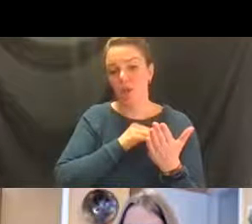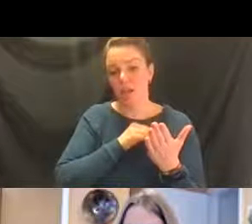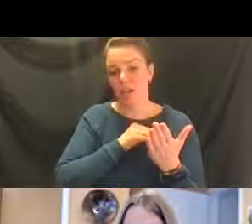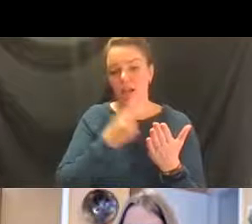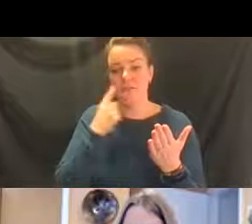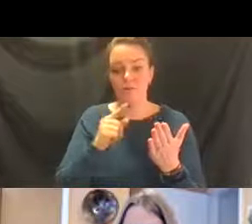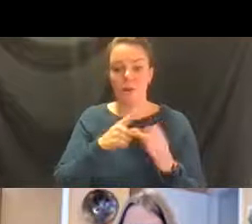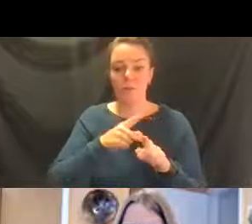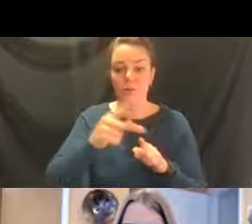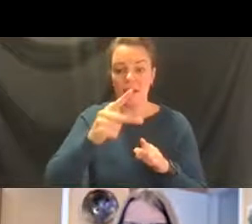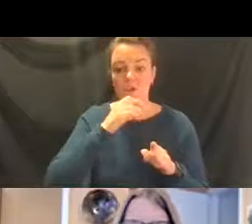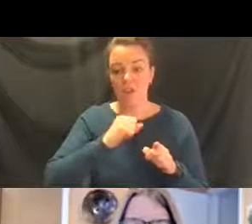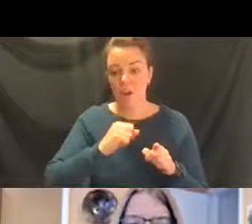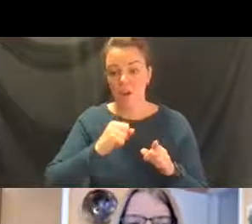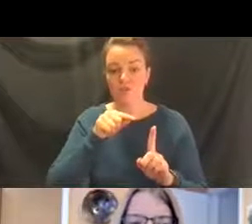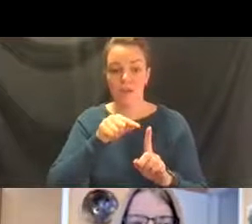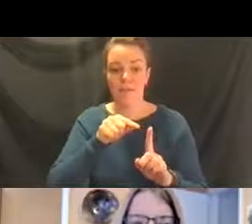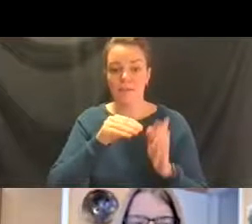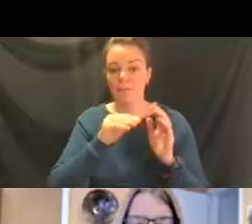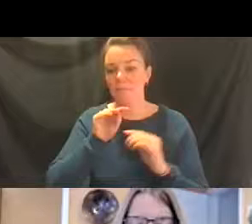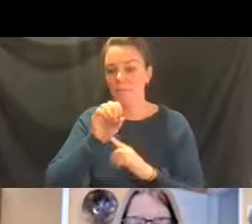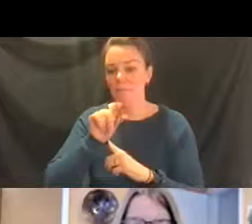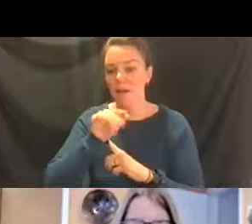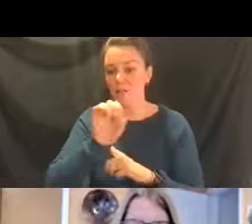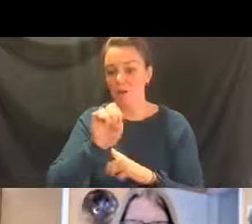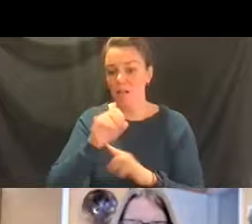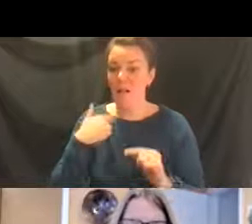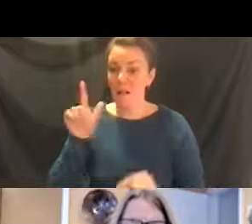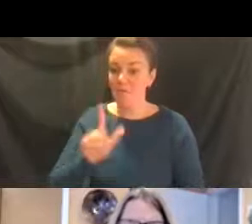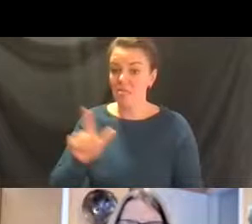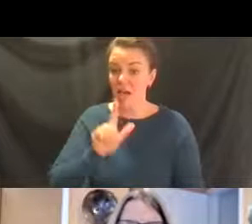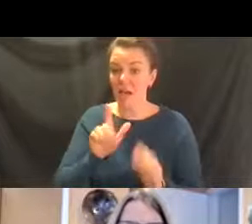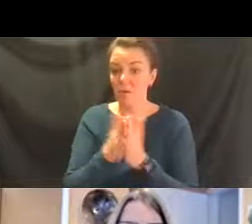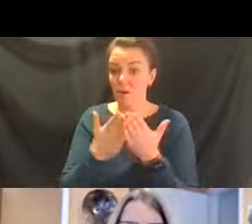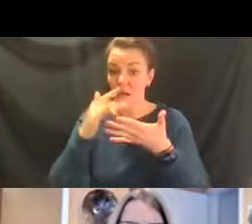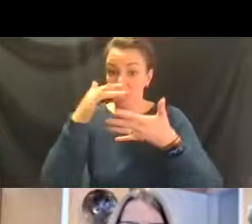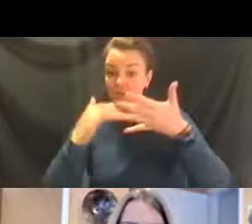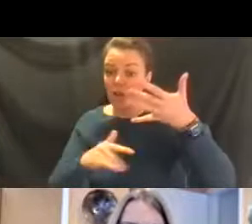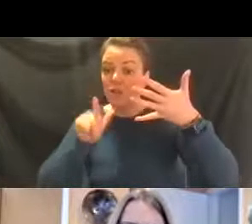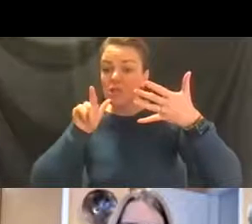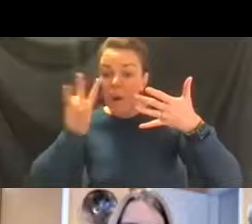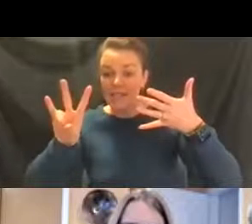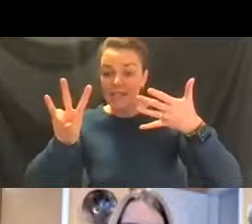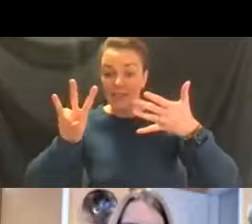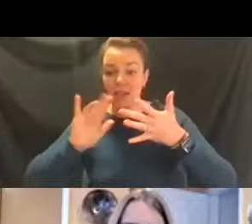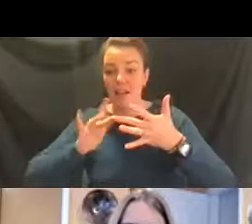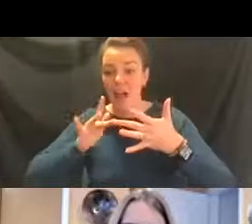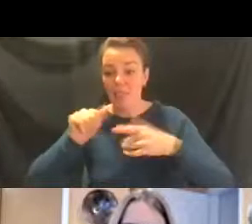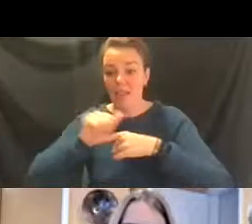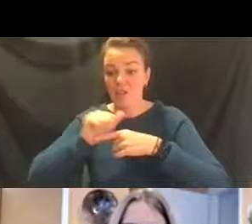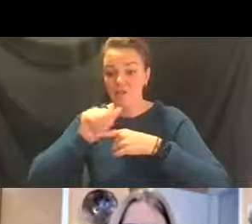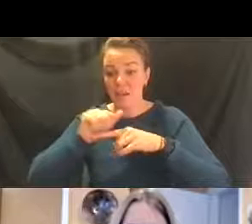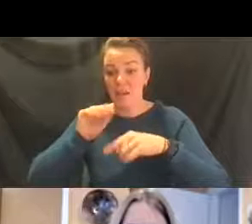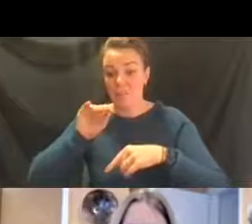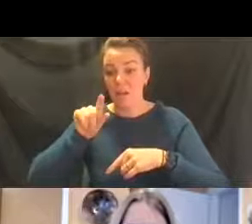modules. There's a library of 27 online training modules the website is there the modules are